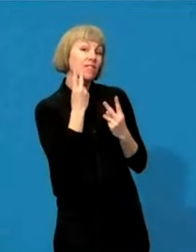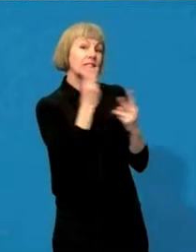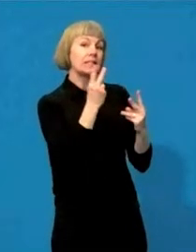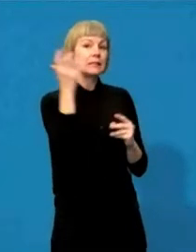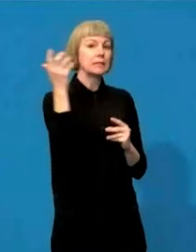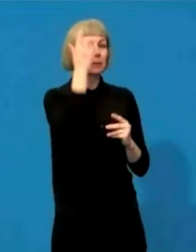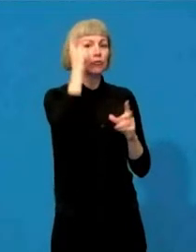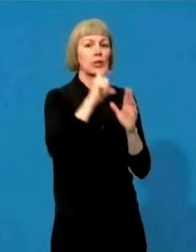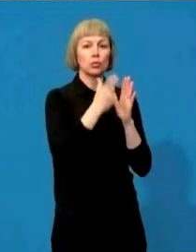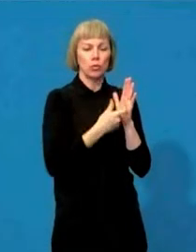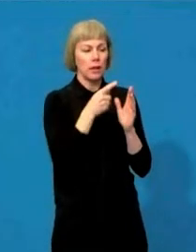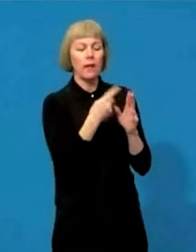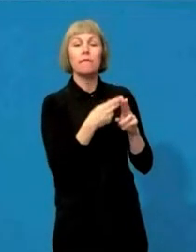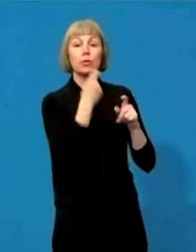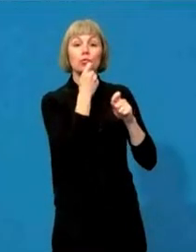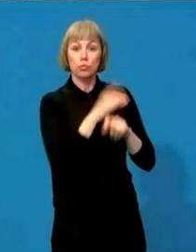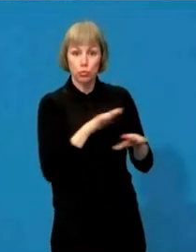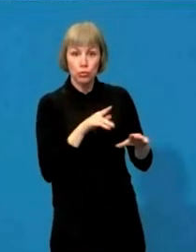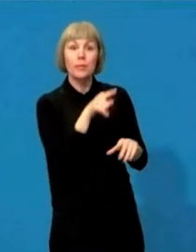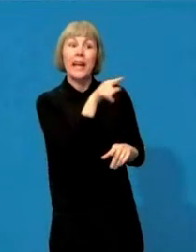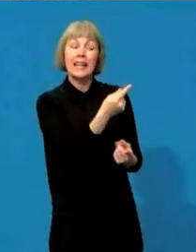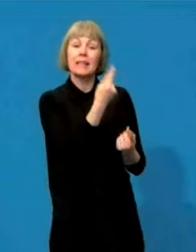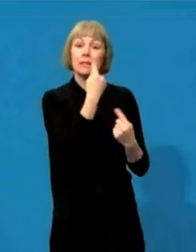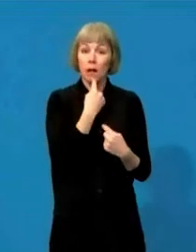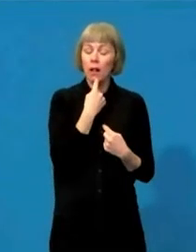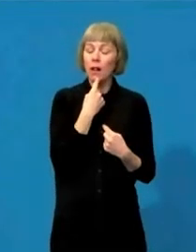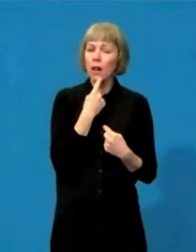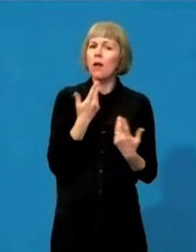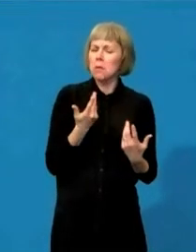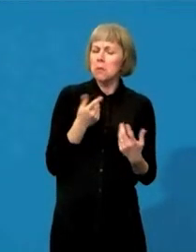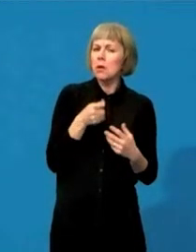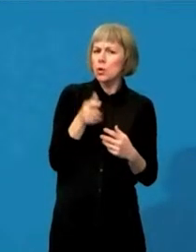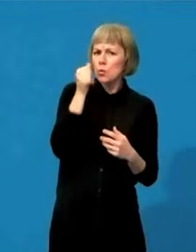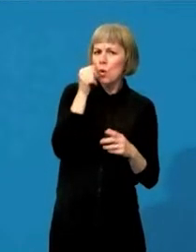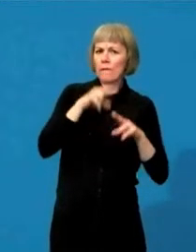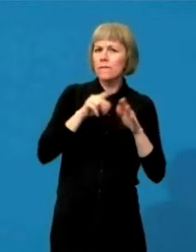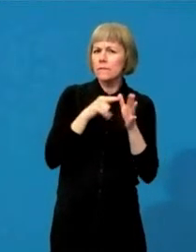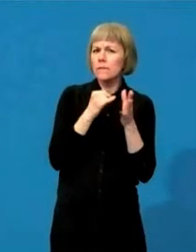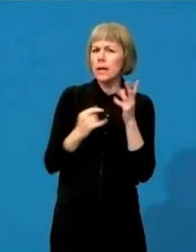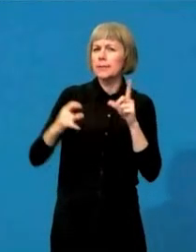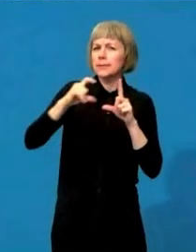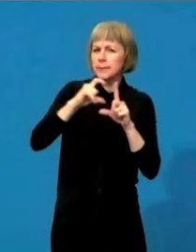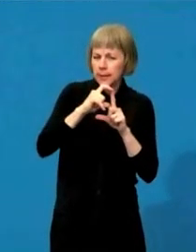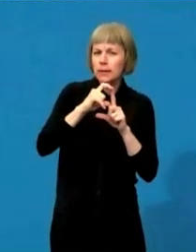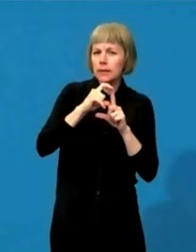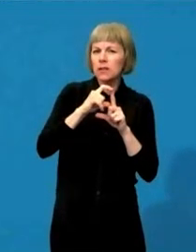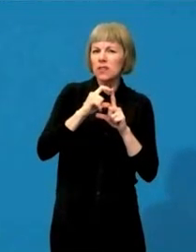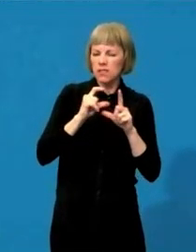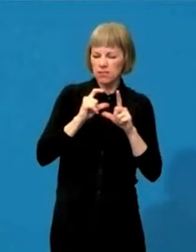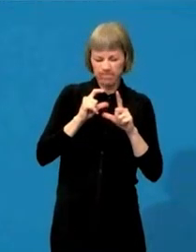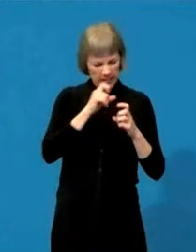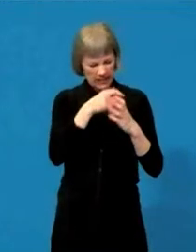aware about the spectrum disorder, the alcohol spectrum disorder." I said, "No, I'm